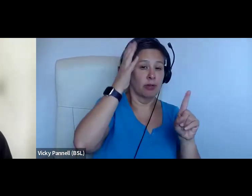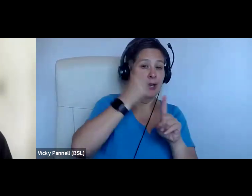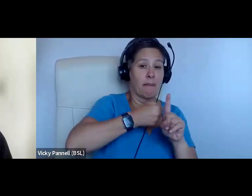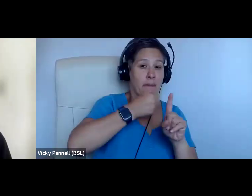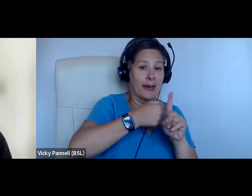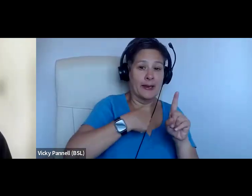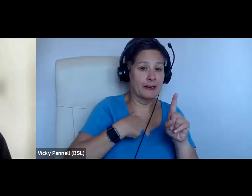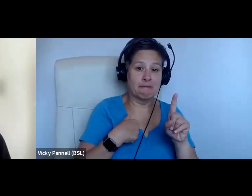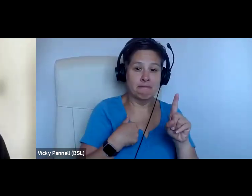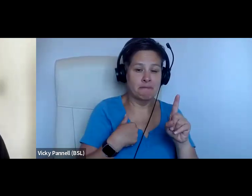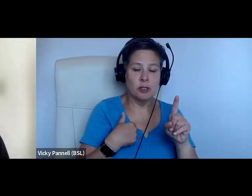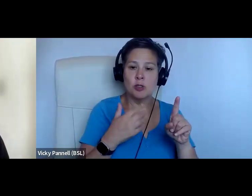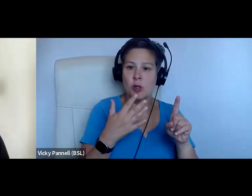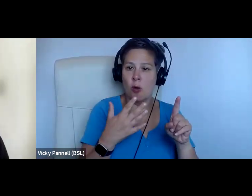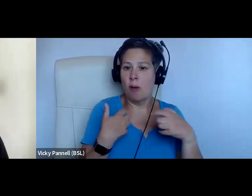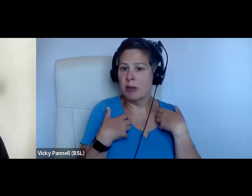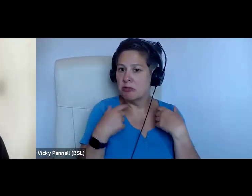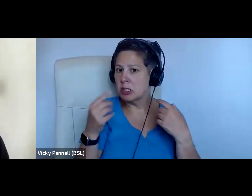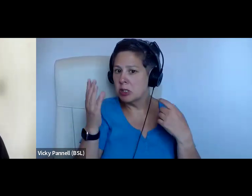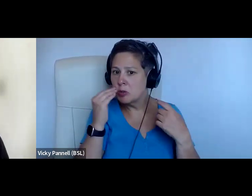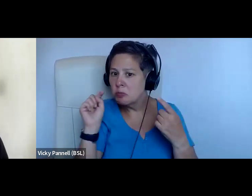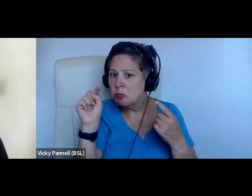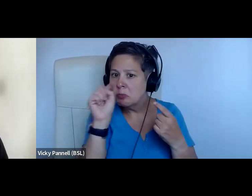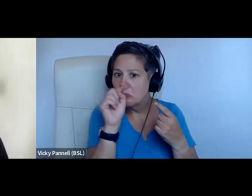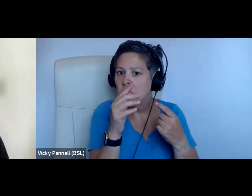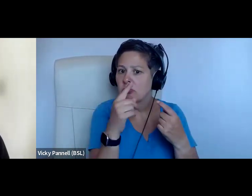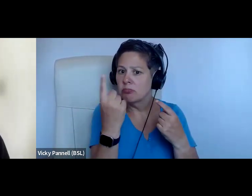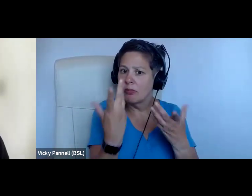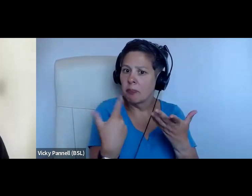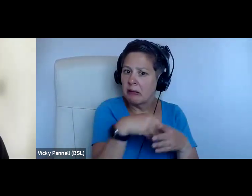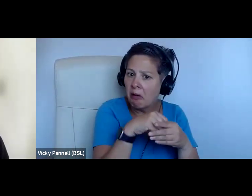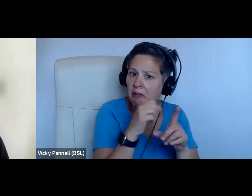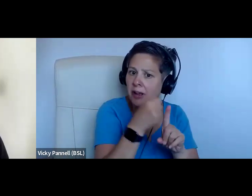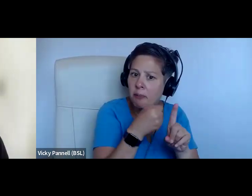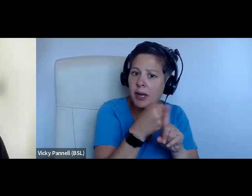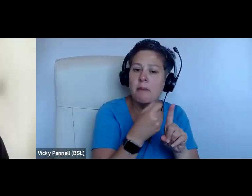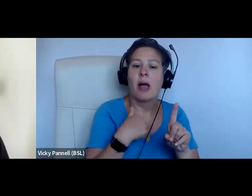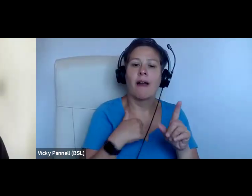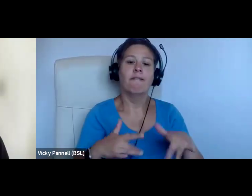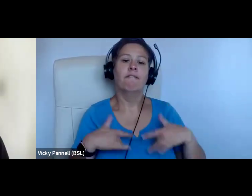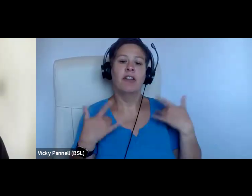mobilize non-policymakers, to mobilize stakeholders so that your audience when you're